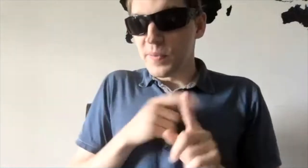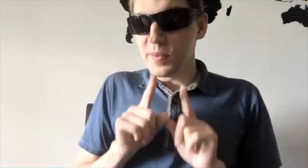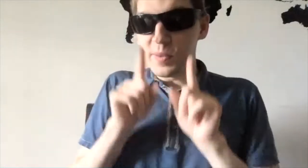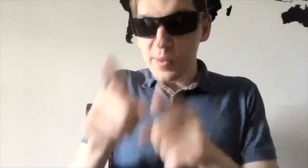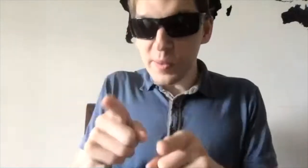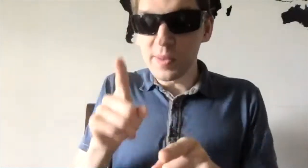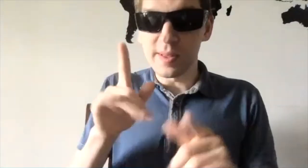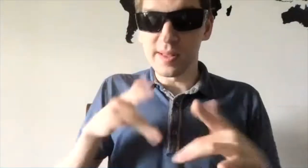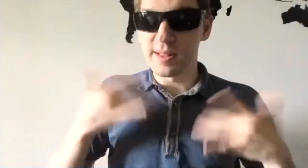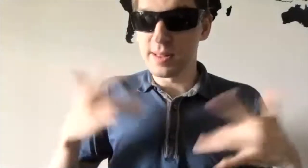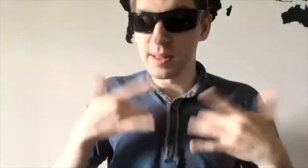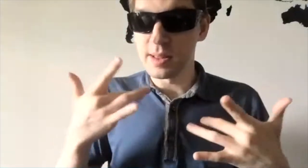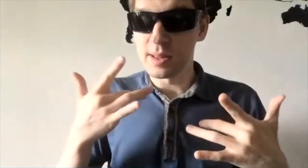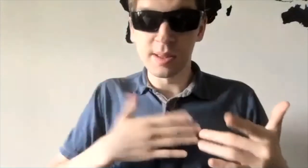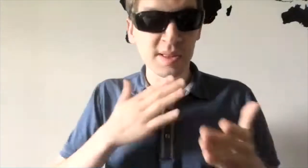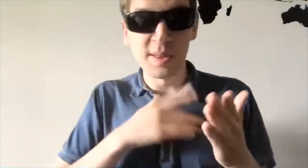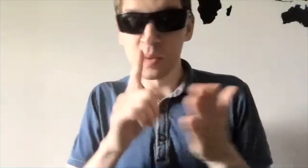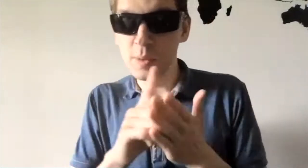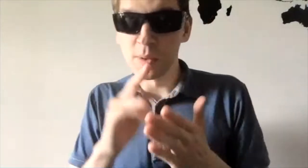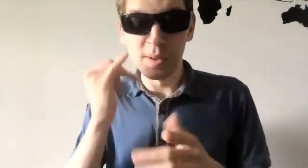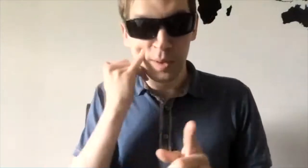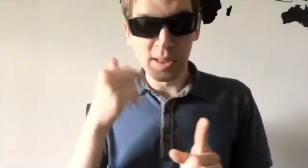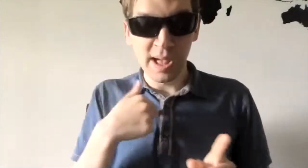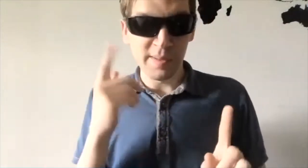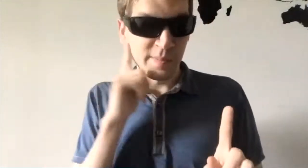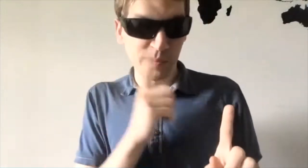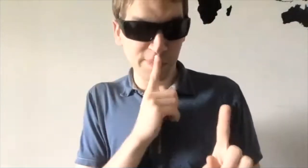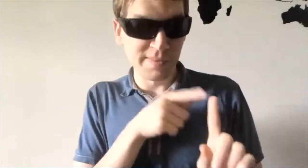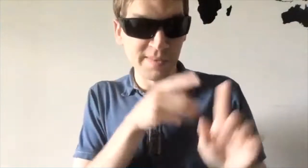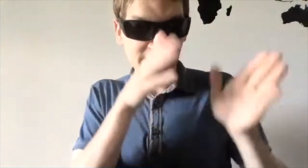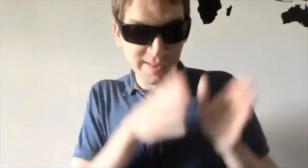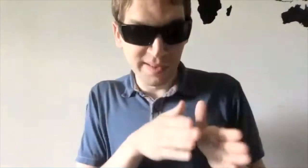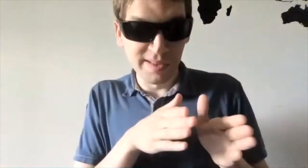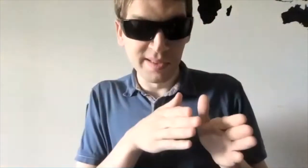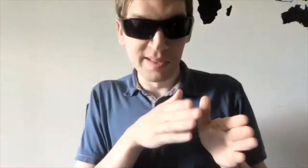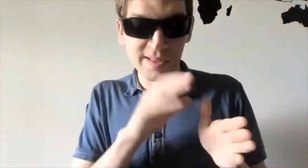I'm more comfortable in another setting or getting information in a different way.